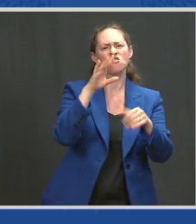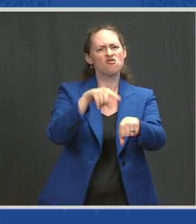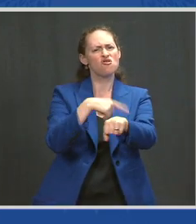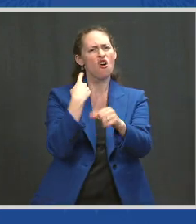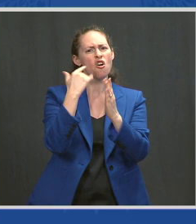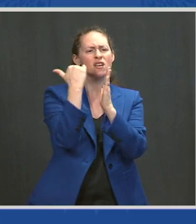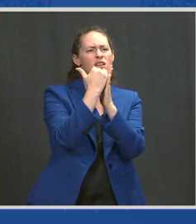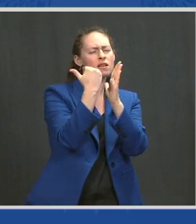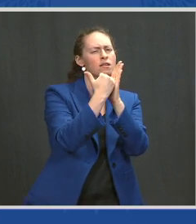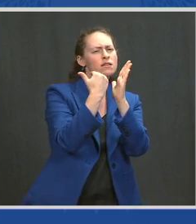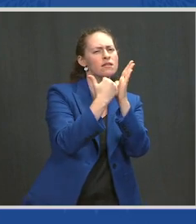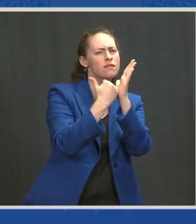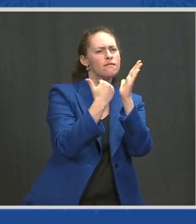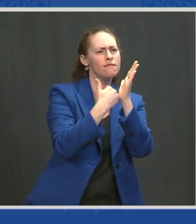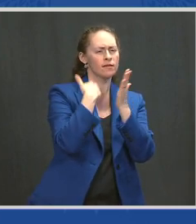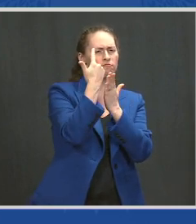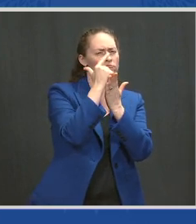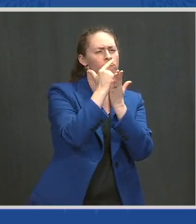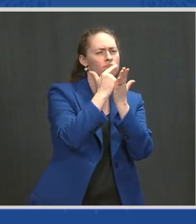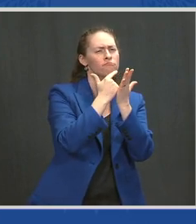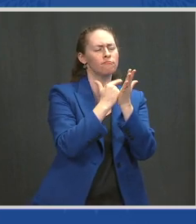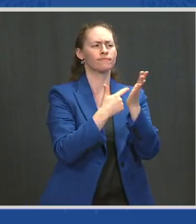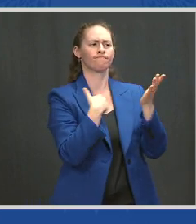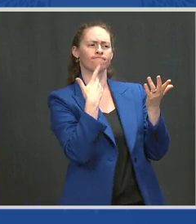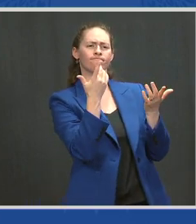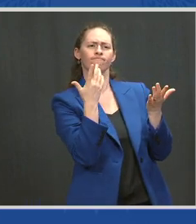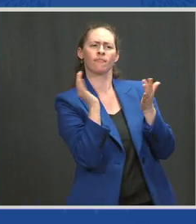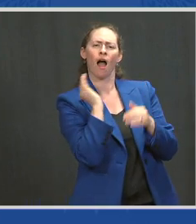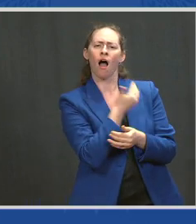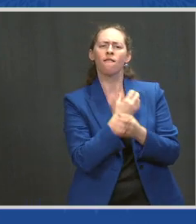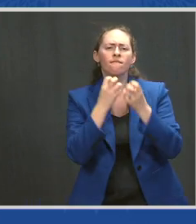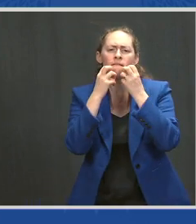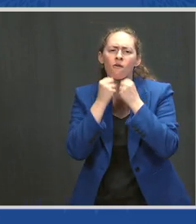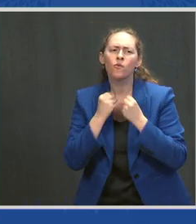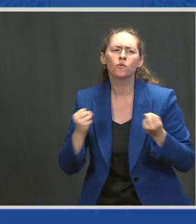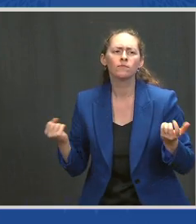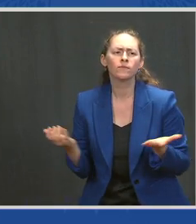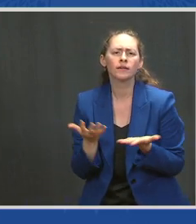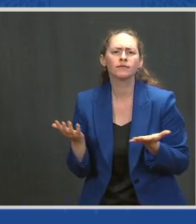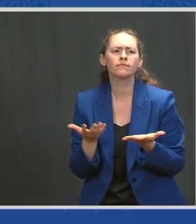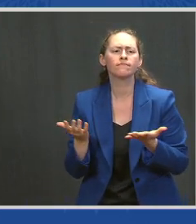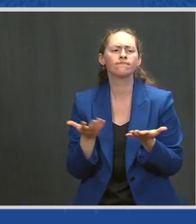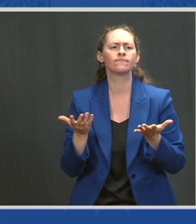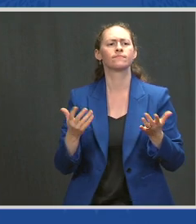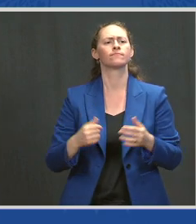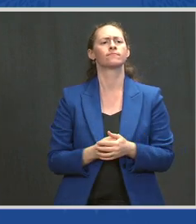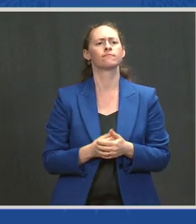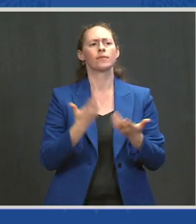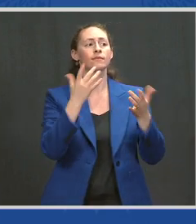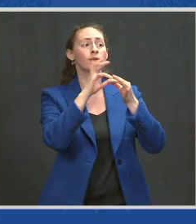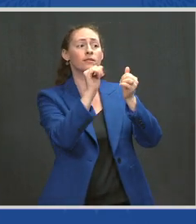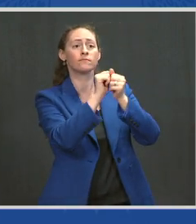and reopen the humanitarian corridors in Syria so that we can get food -- just simple food and basic necessities